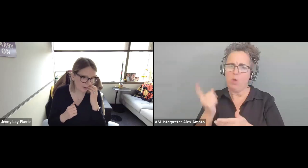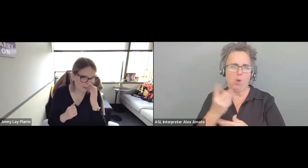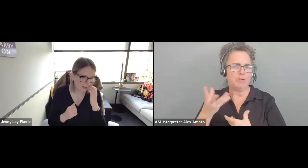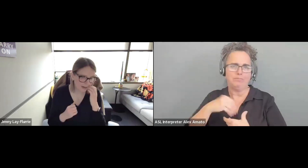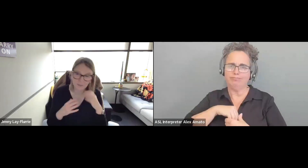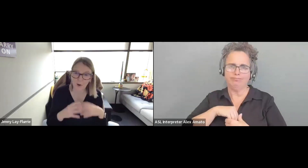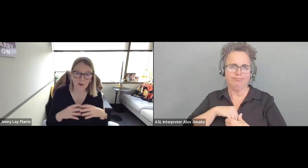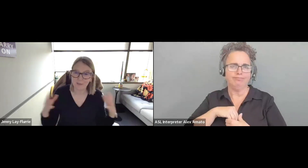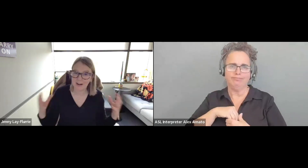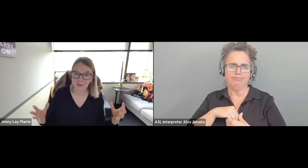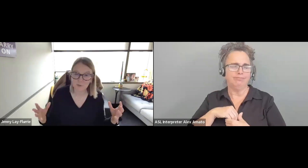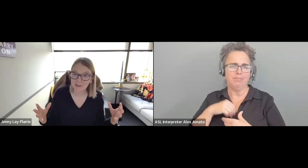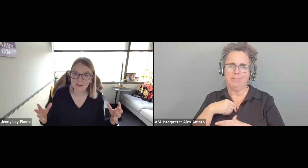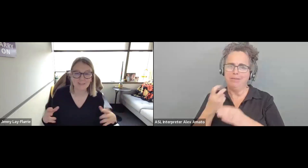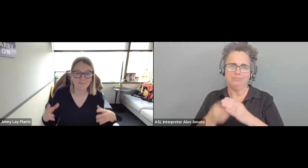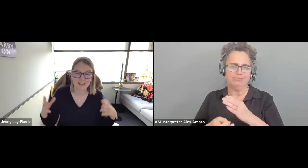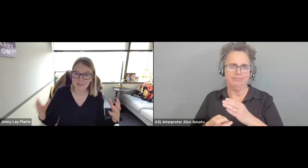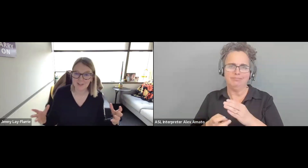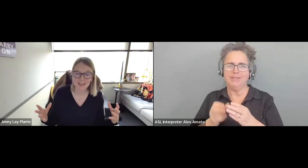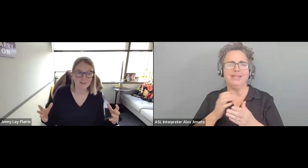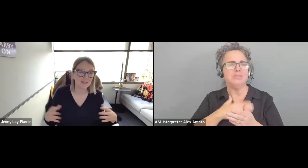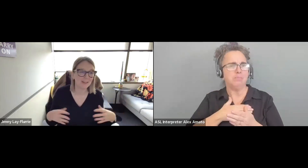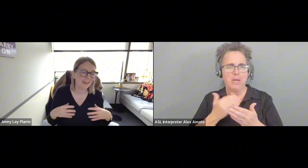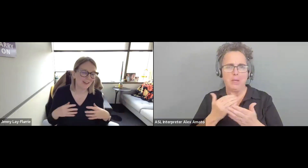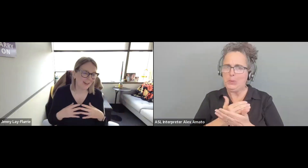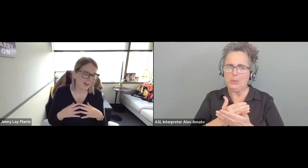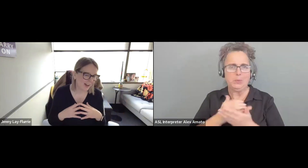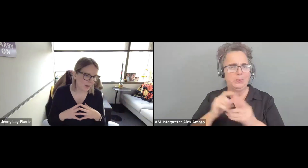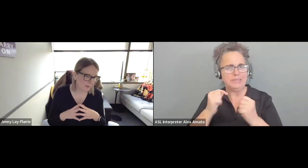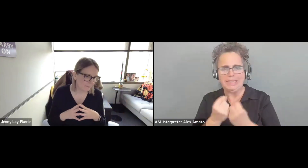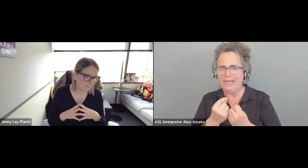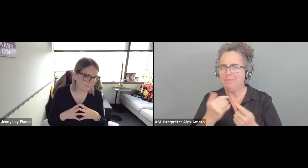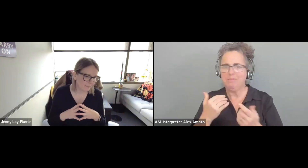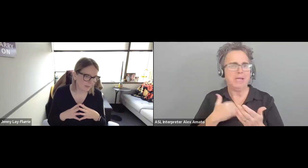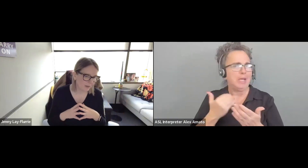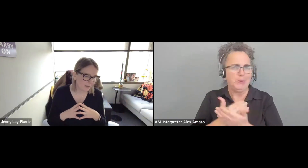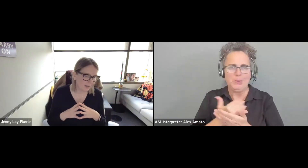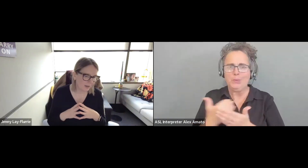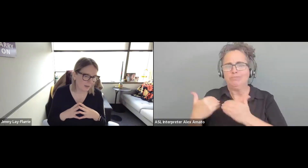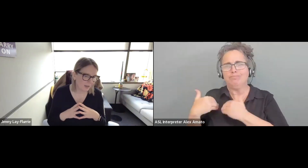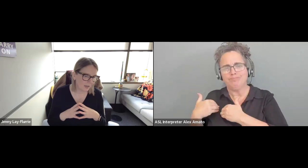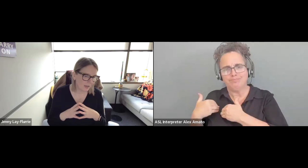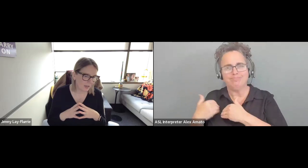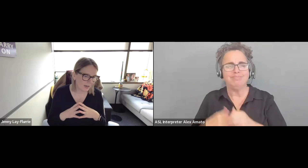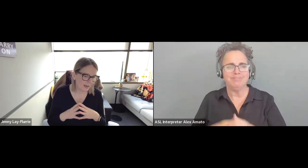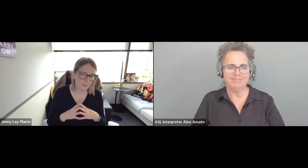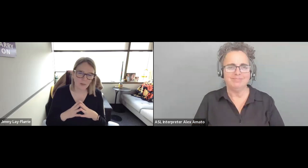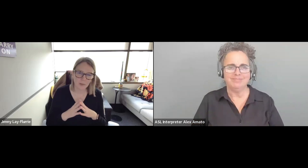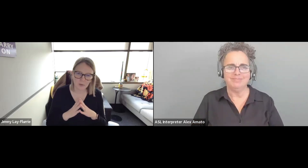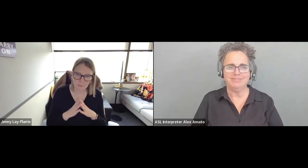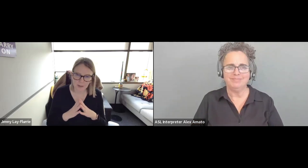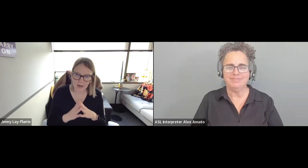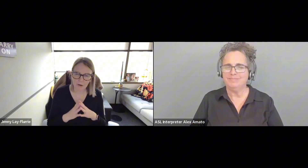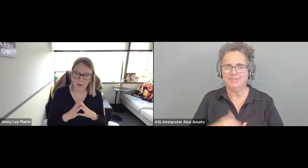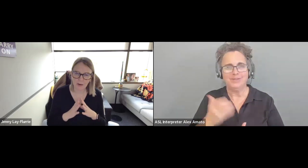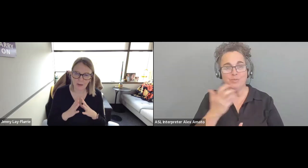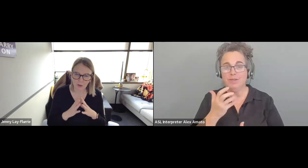I, it is part of my new remit and my day team and it has been the most empowering,